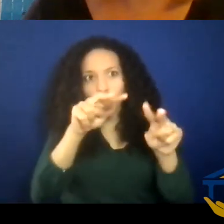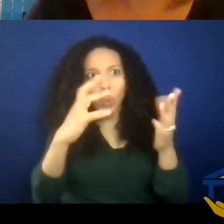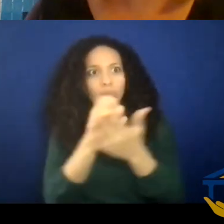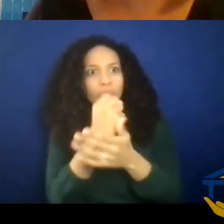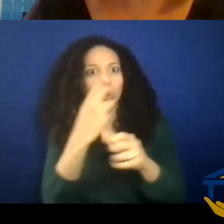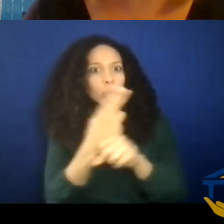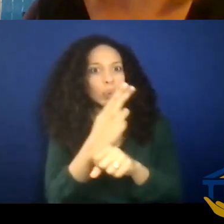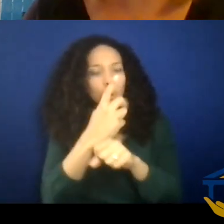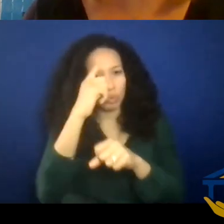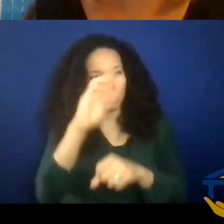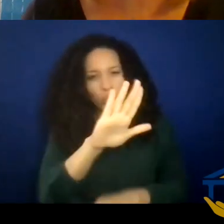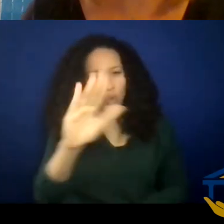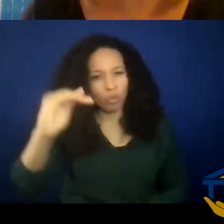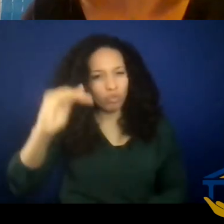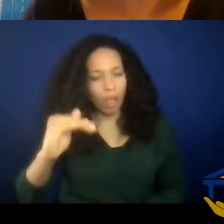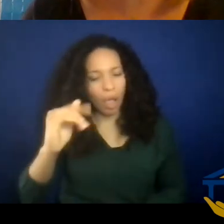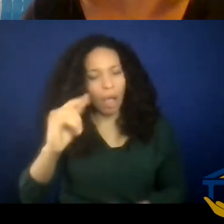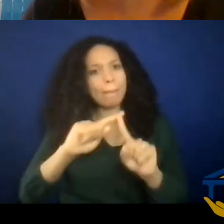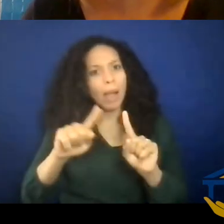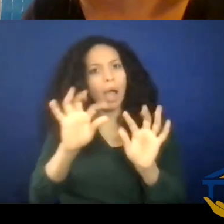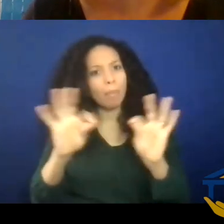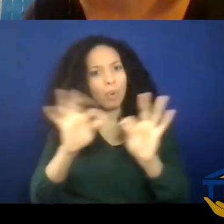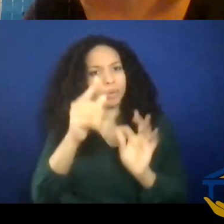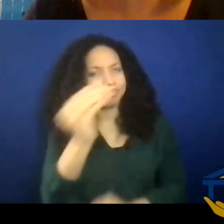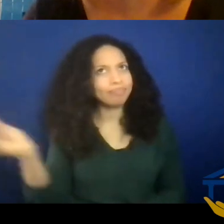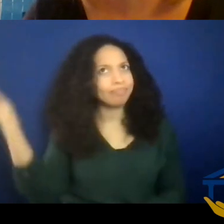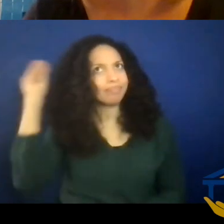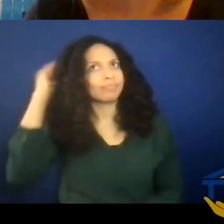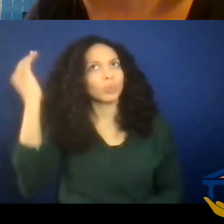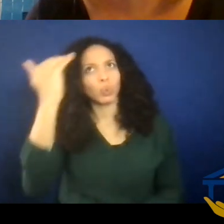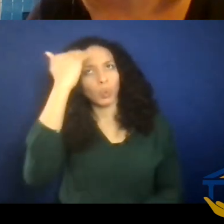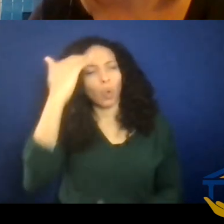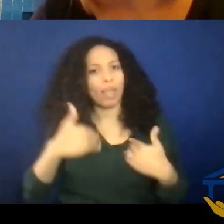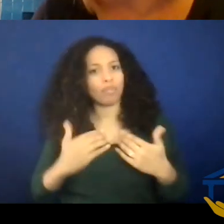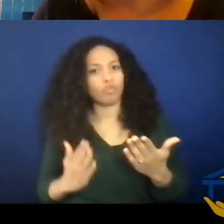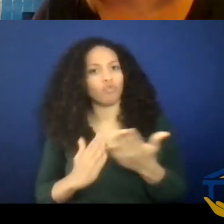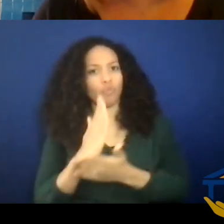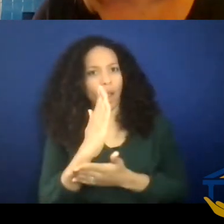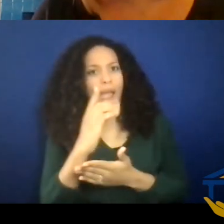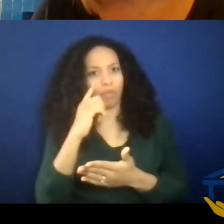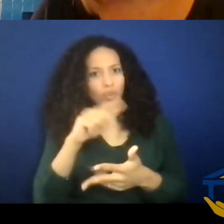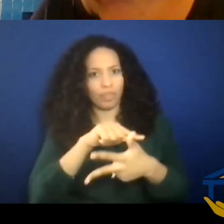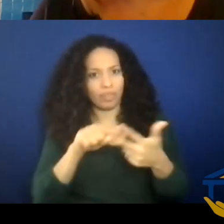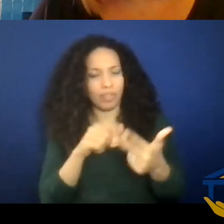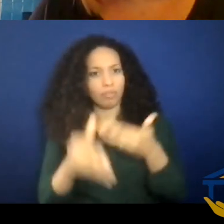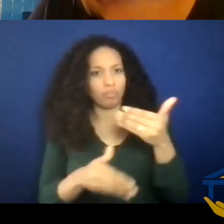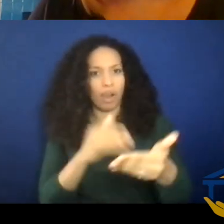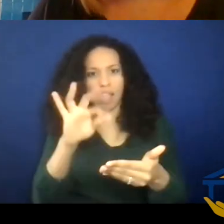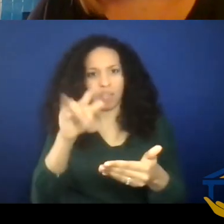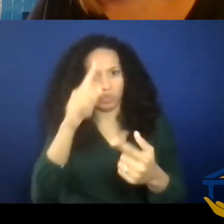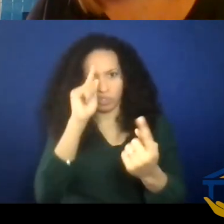know about and know that you have the right to utilize if you don't agree with what's occurring.